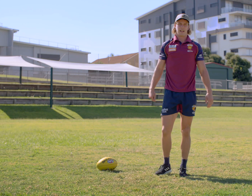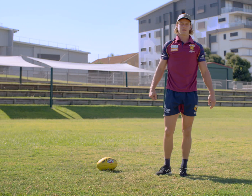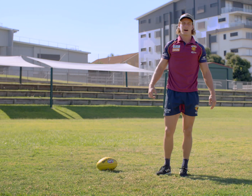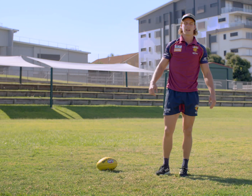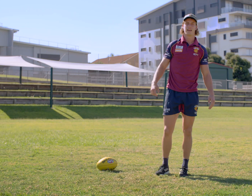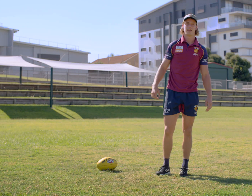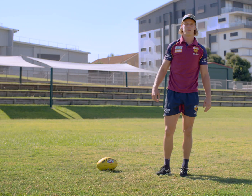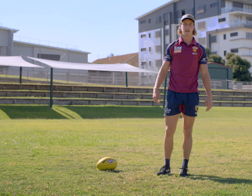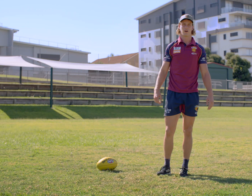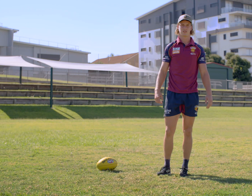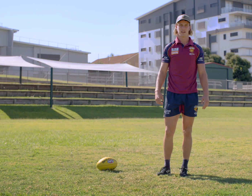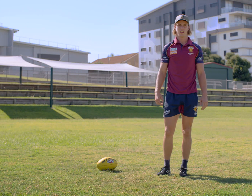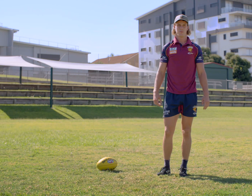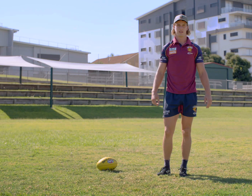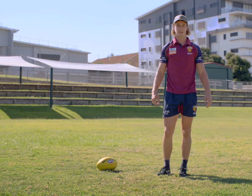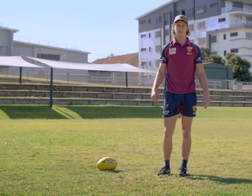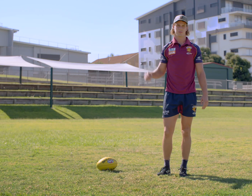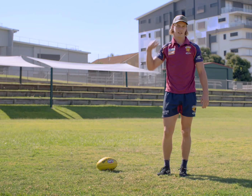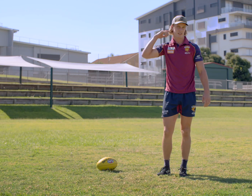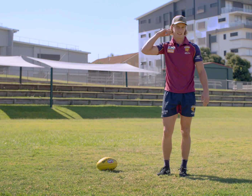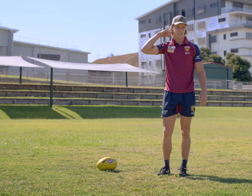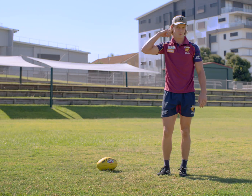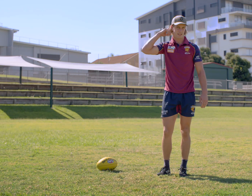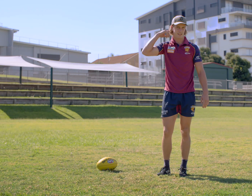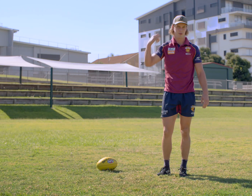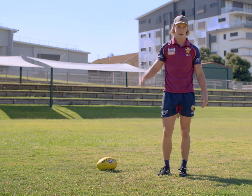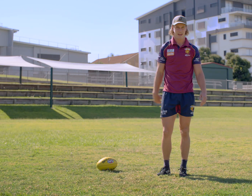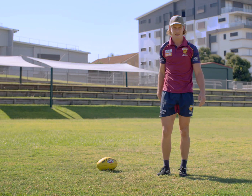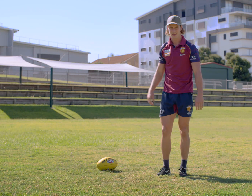Last one, the bear crawls. Just pretend you’re a bear,